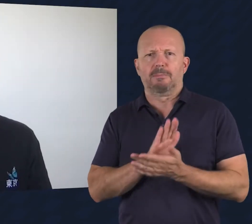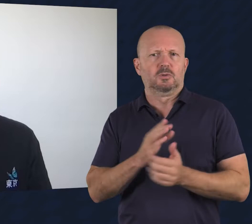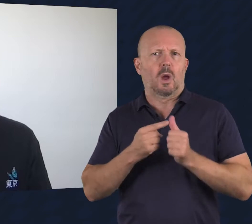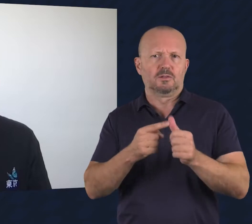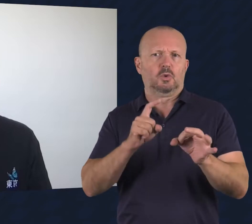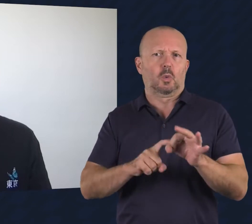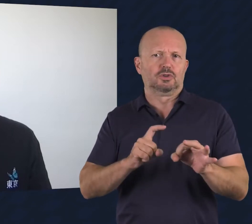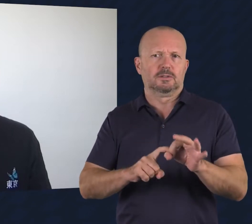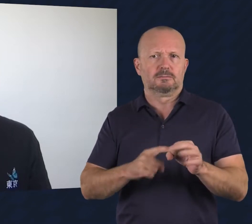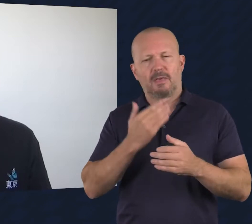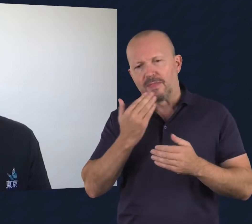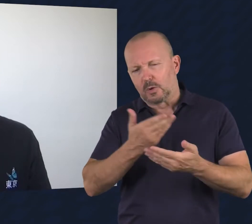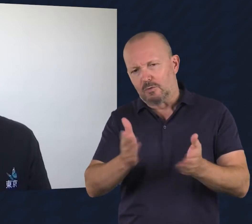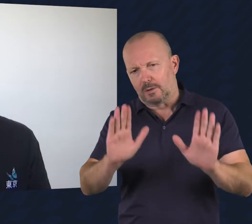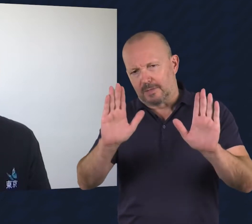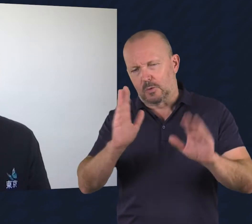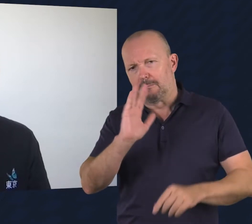Kia ora rawa atu Ka kite ano.